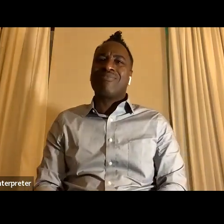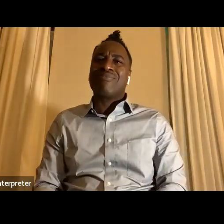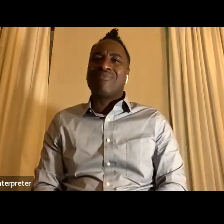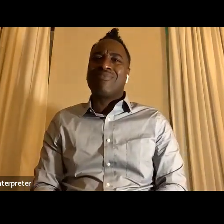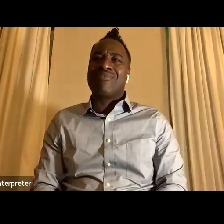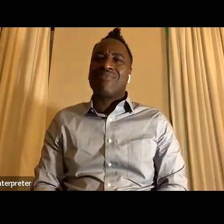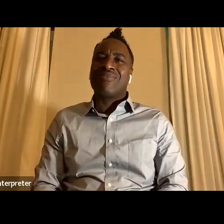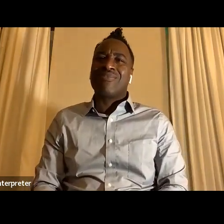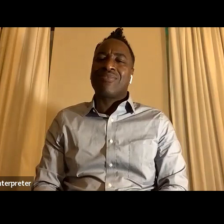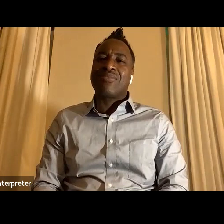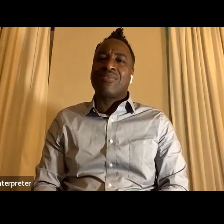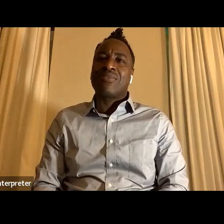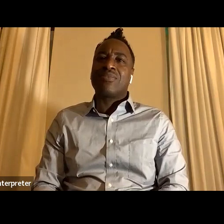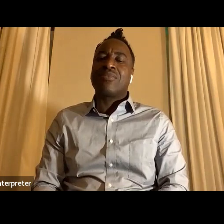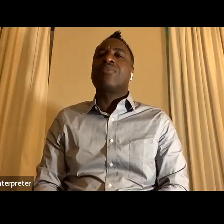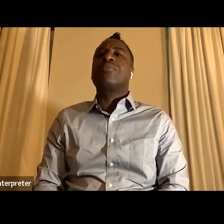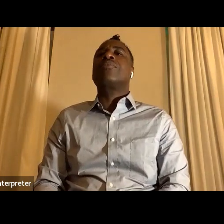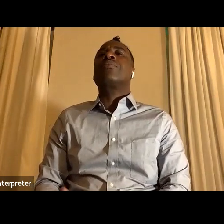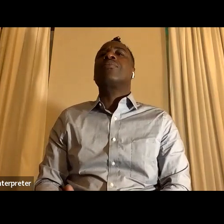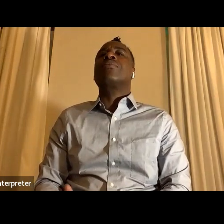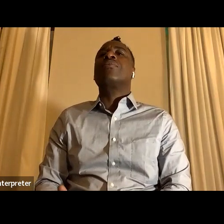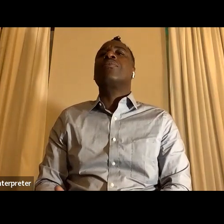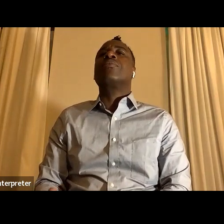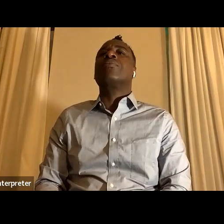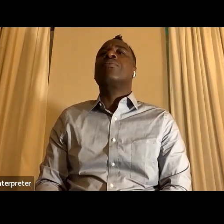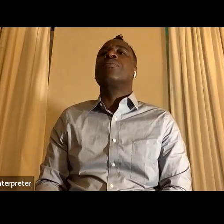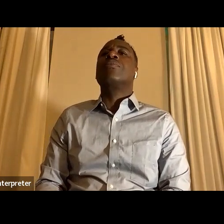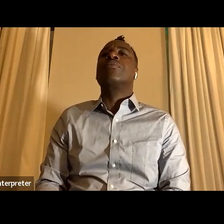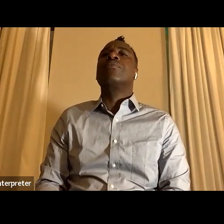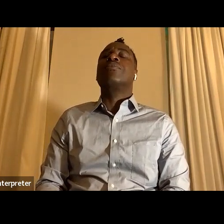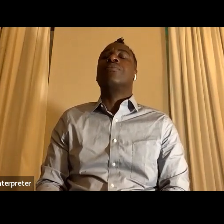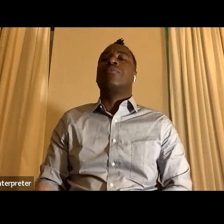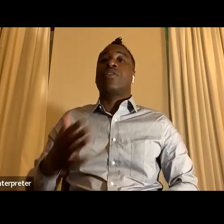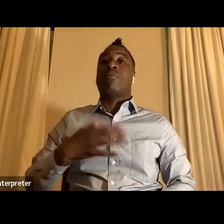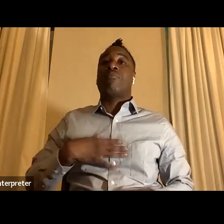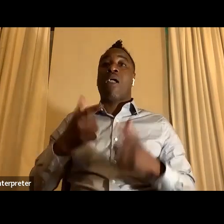Okay? I feel like my biggest challenge is trying